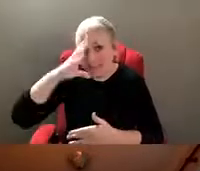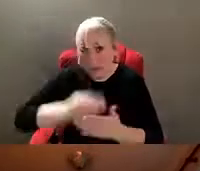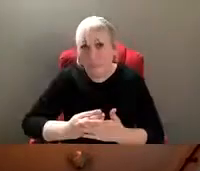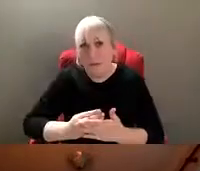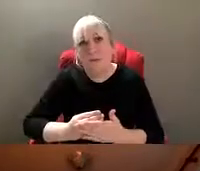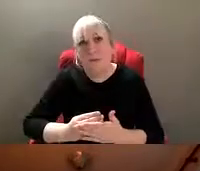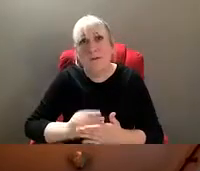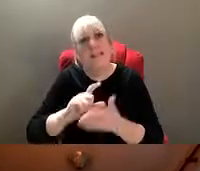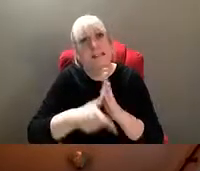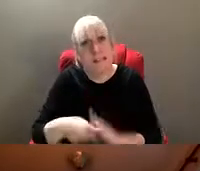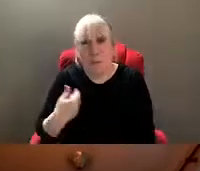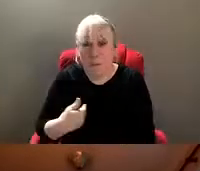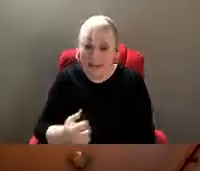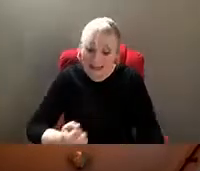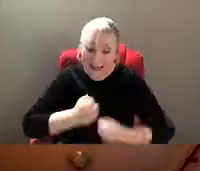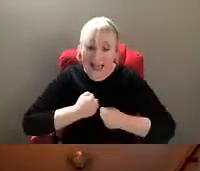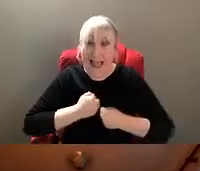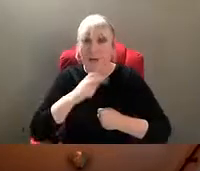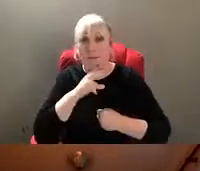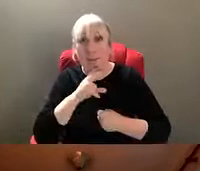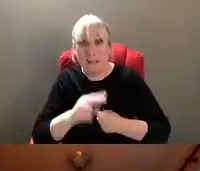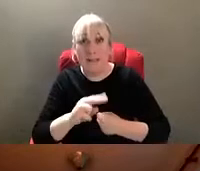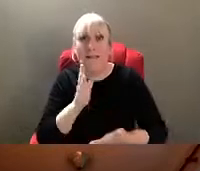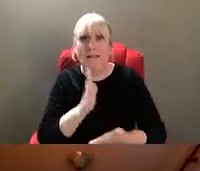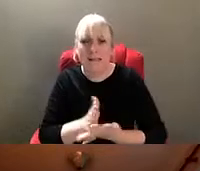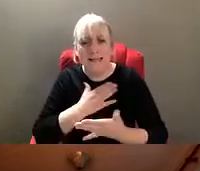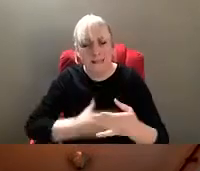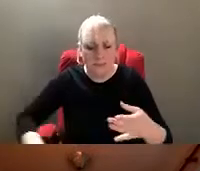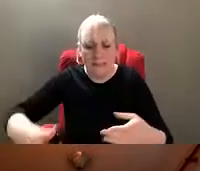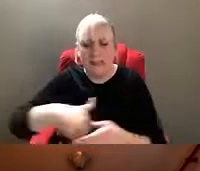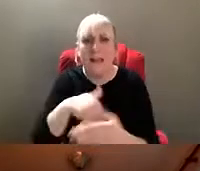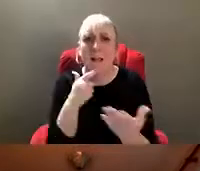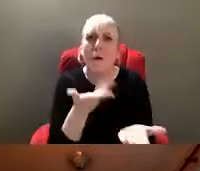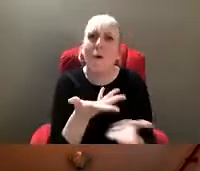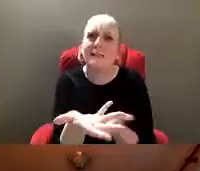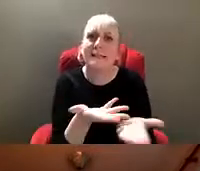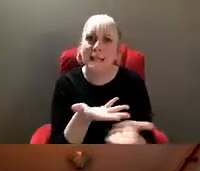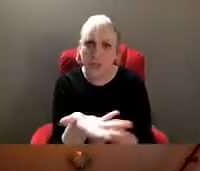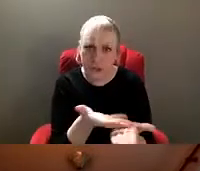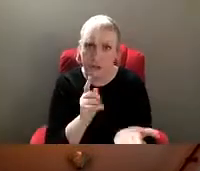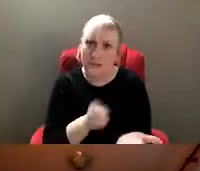our voices need to be included in the conversation of climate change and that is why i'm glad that